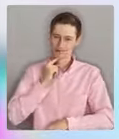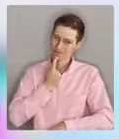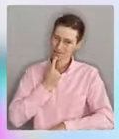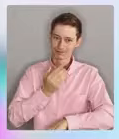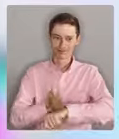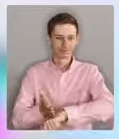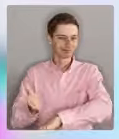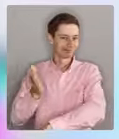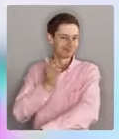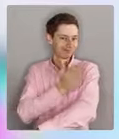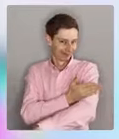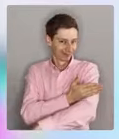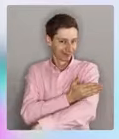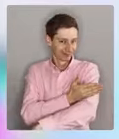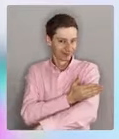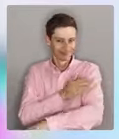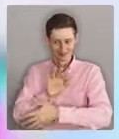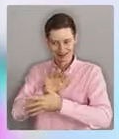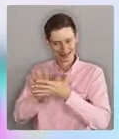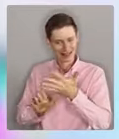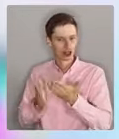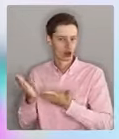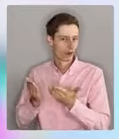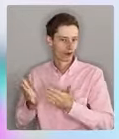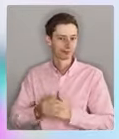Since then, the team has made significant strides in improving these services.